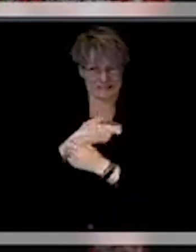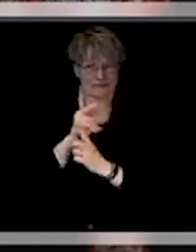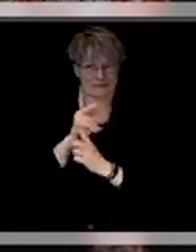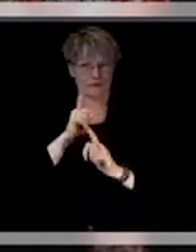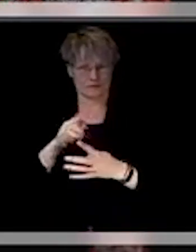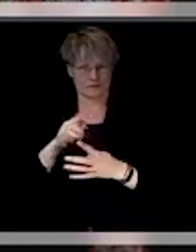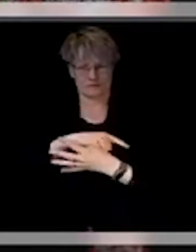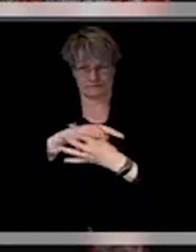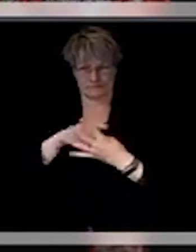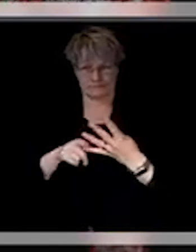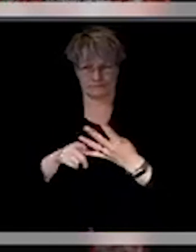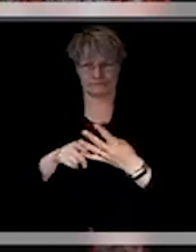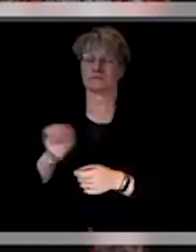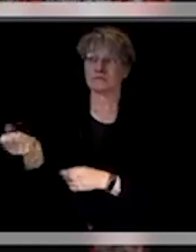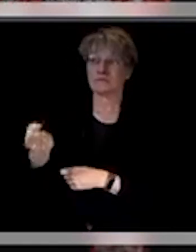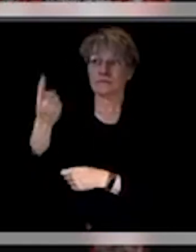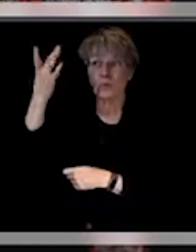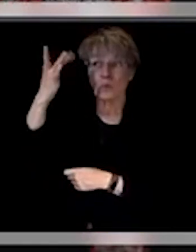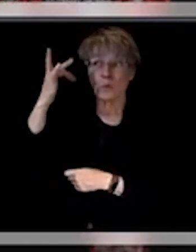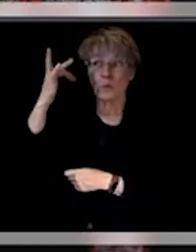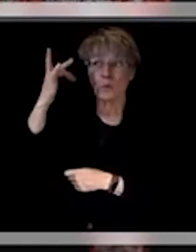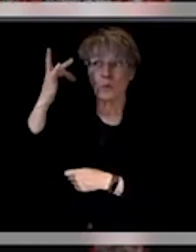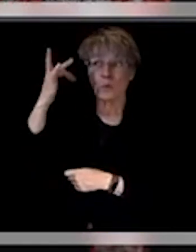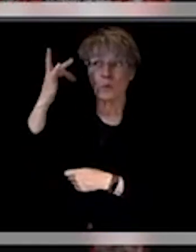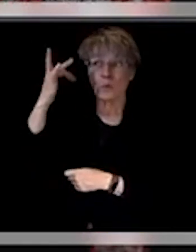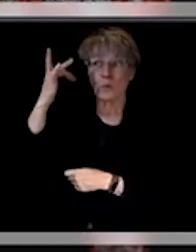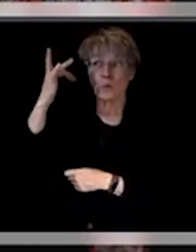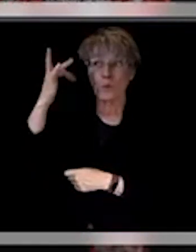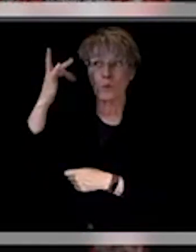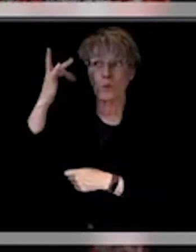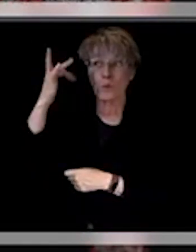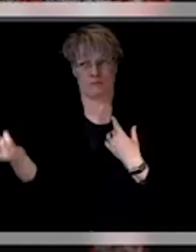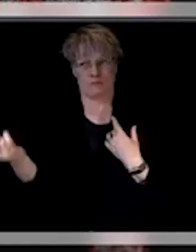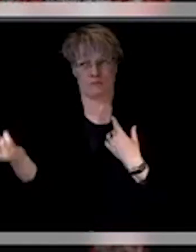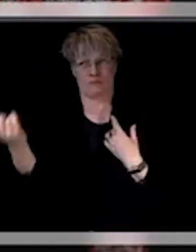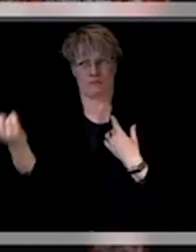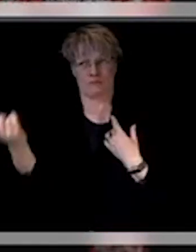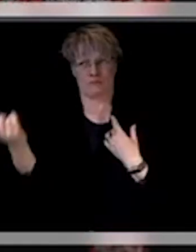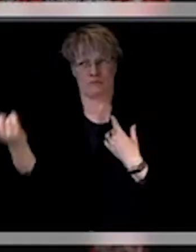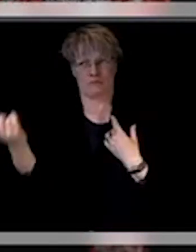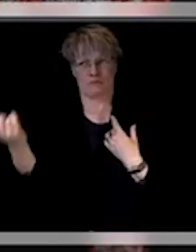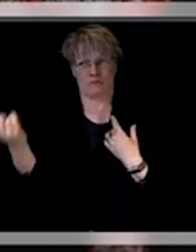and why people are asking that question. Recently there actually, I'm sure people have seen